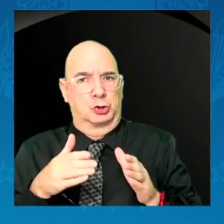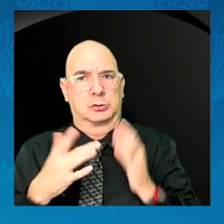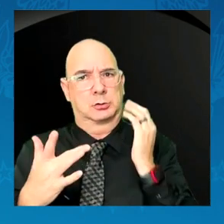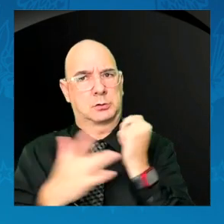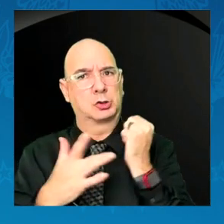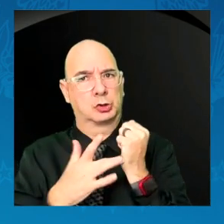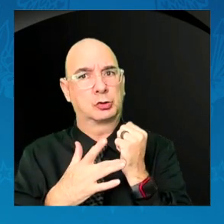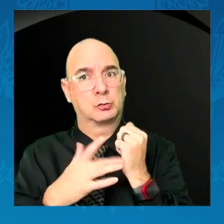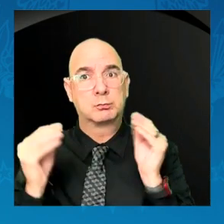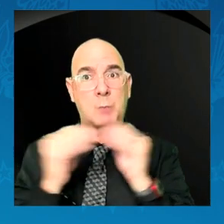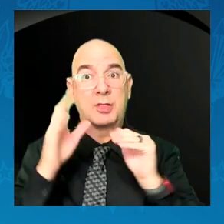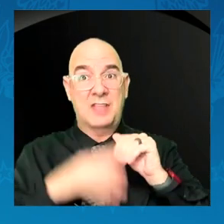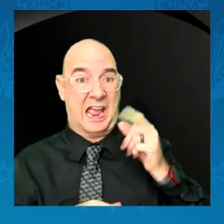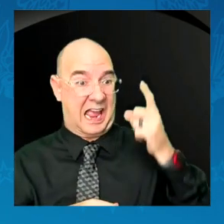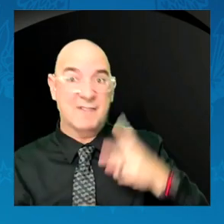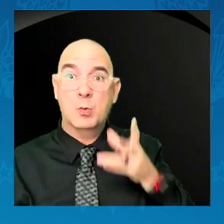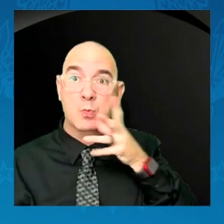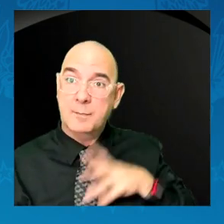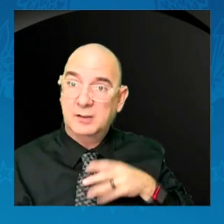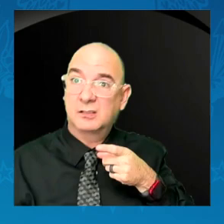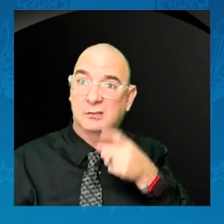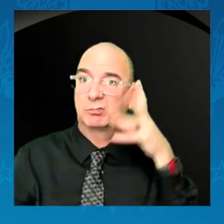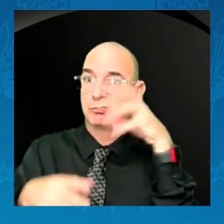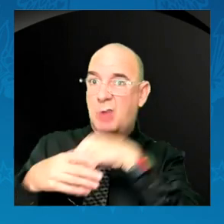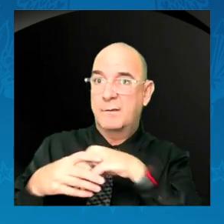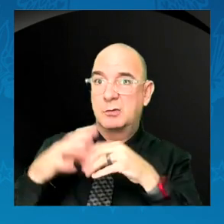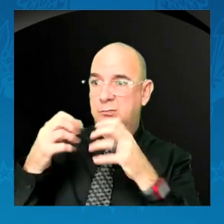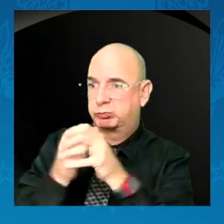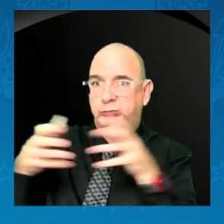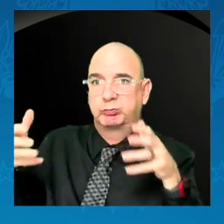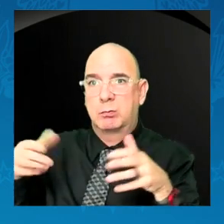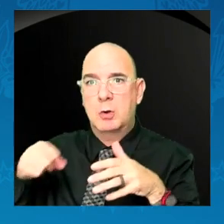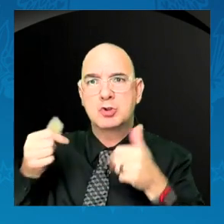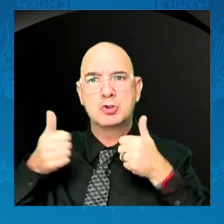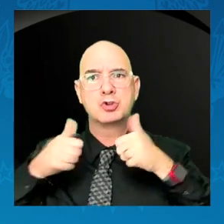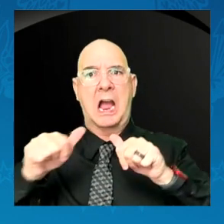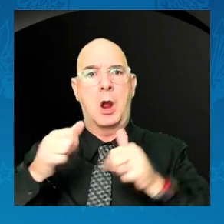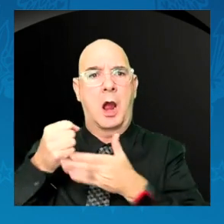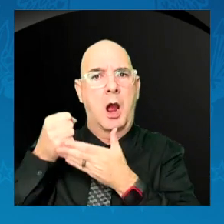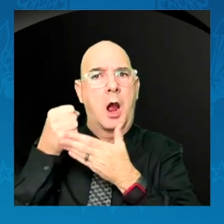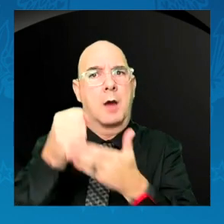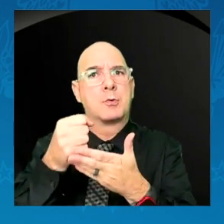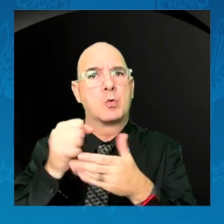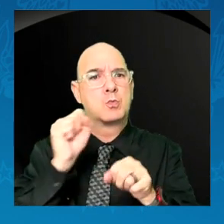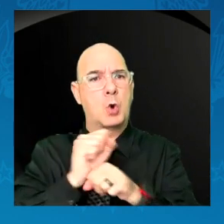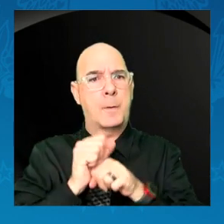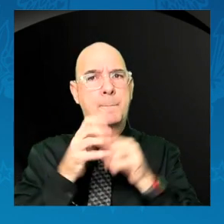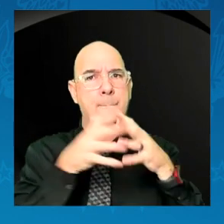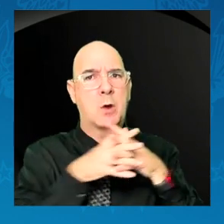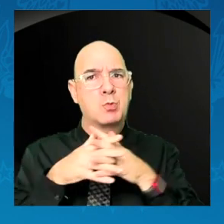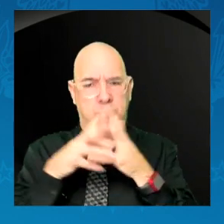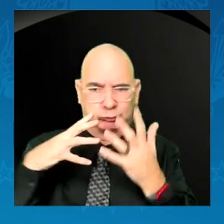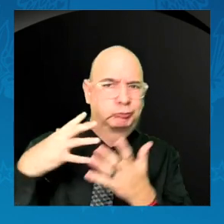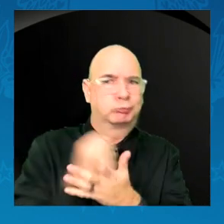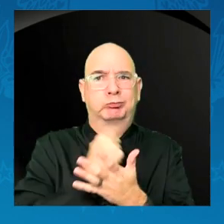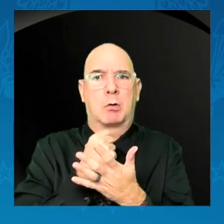those efforts to empower workers and help more Americans take advantage of quality training that leads to good union middle class jobs